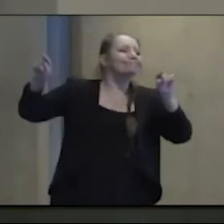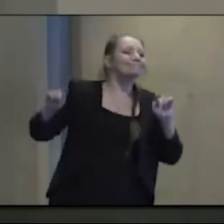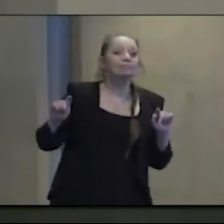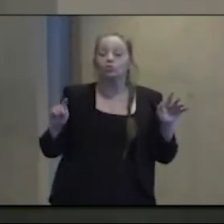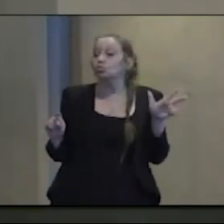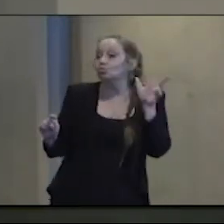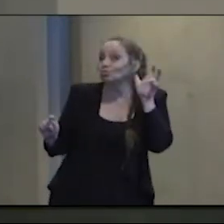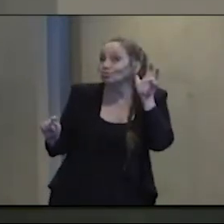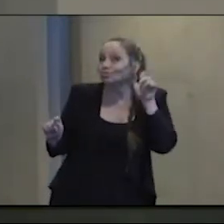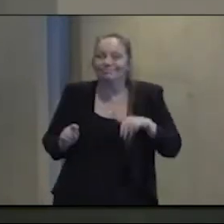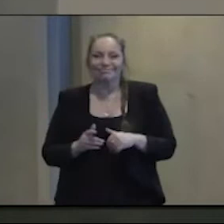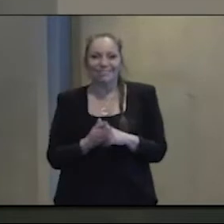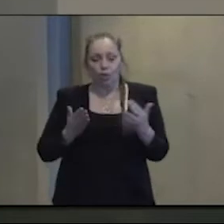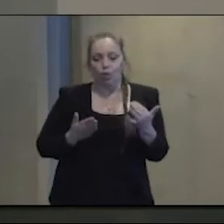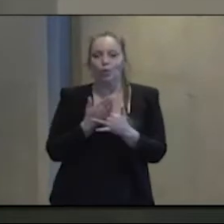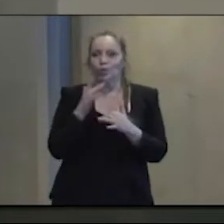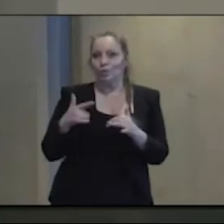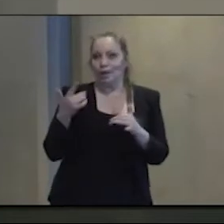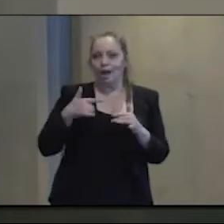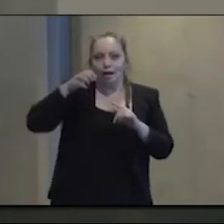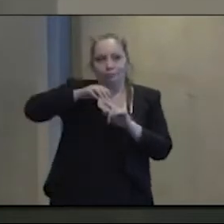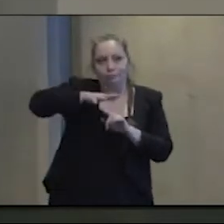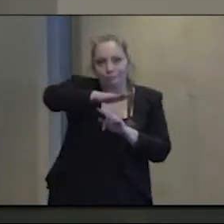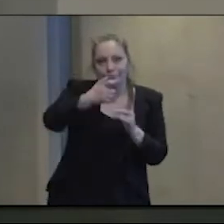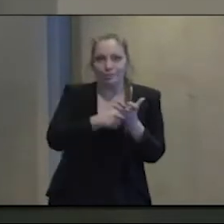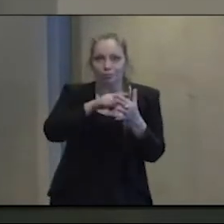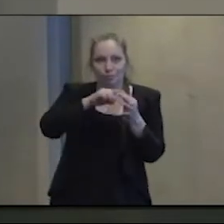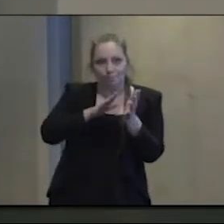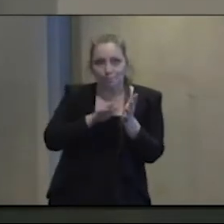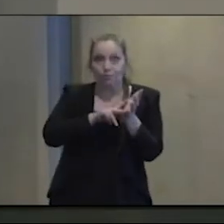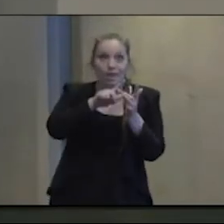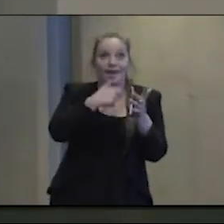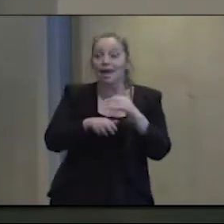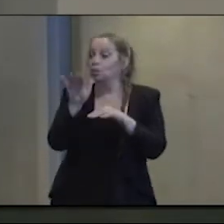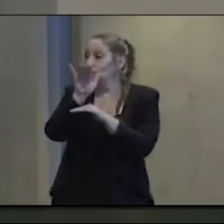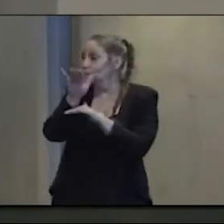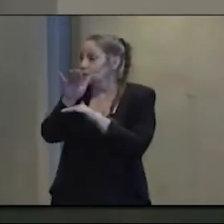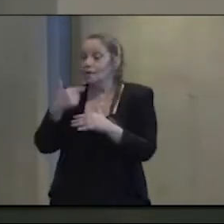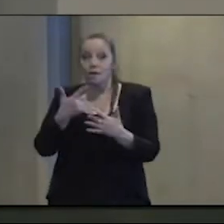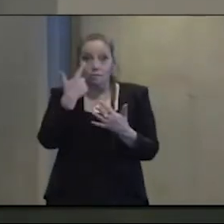to this via our live stream throughout Victoria, Australia and overseas. We're finding that these